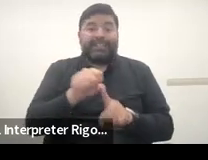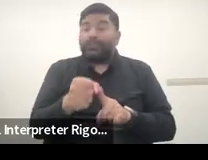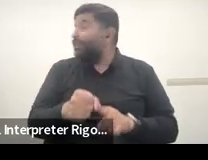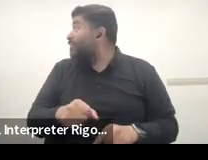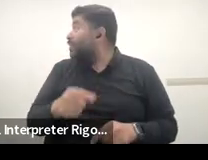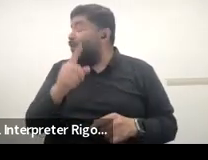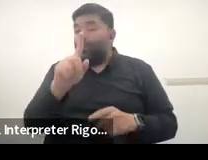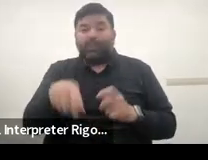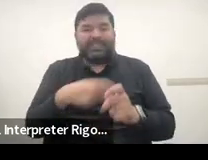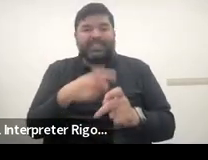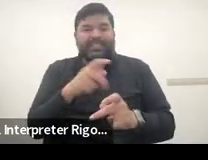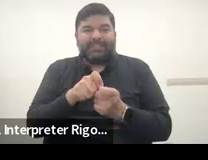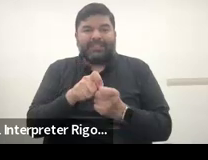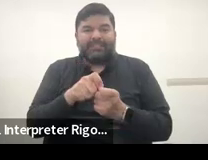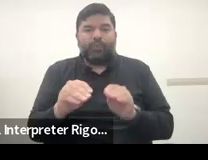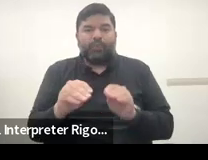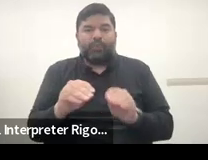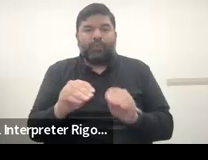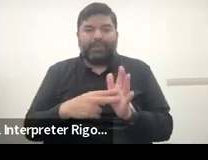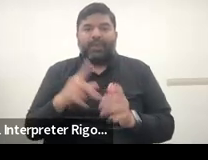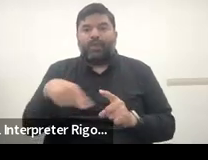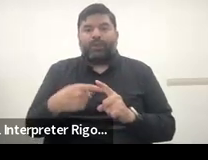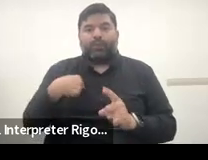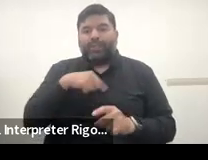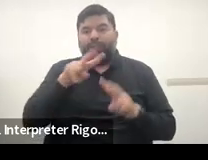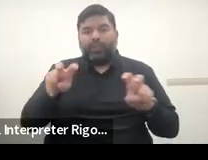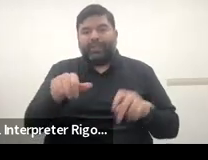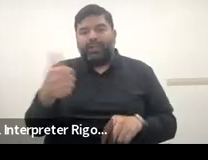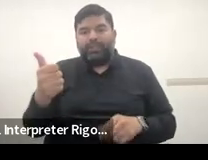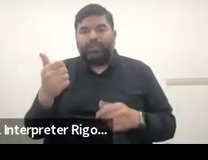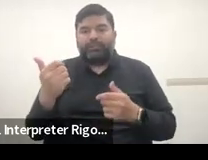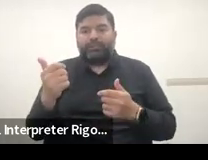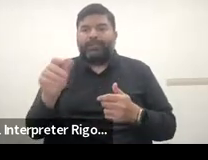movement mean? Well, we can look at other examples of that movement and maybe pick out certain trends